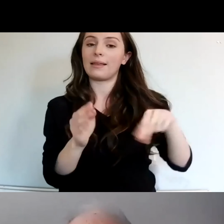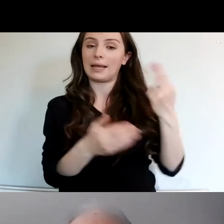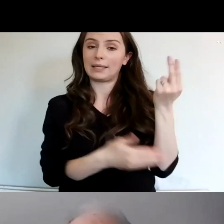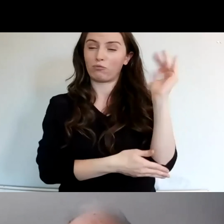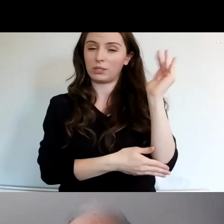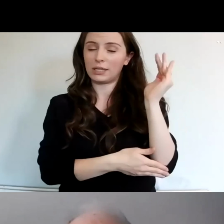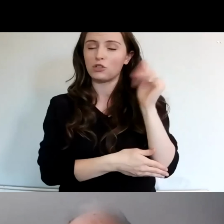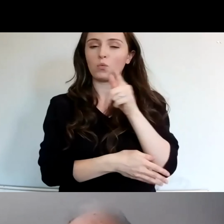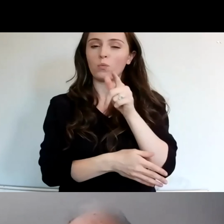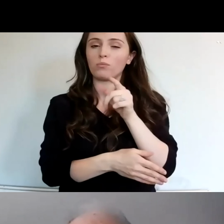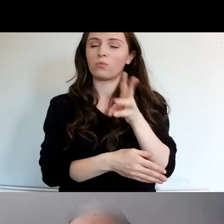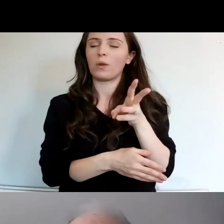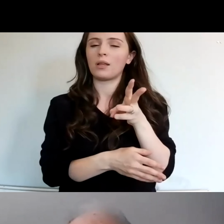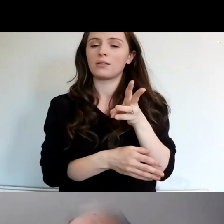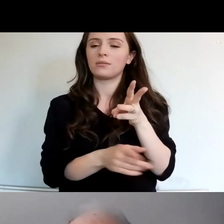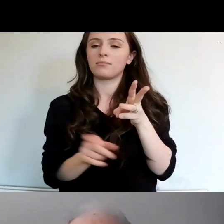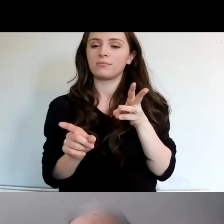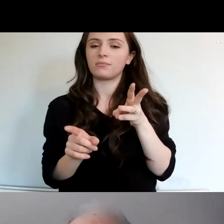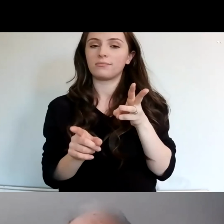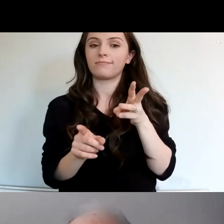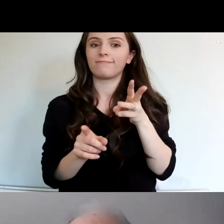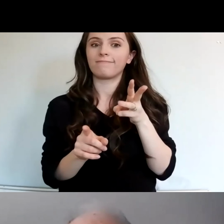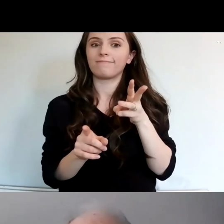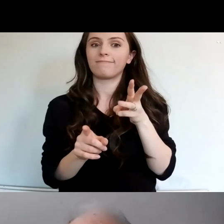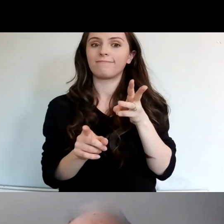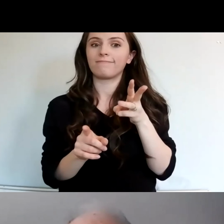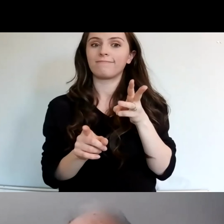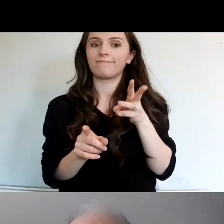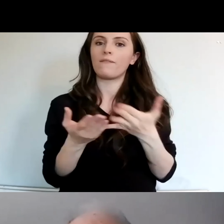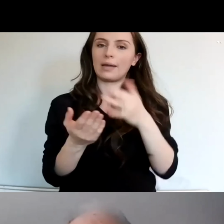the examples I'll show shortly,